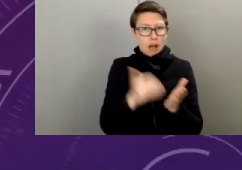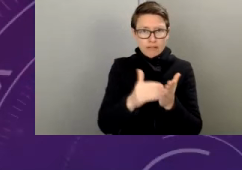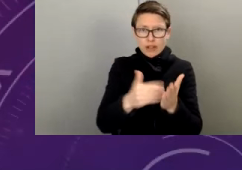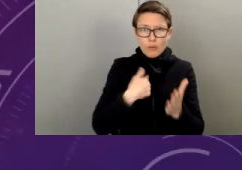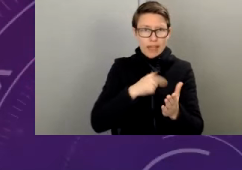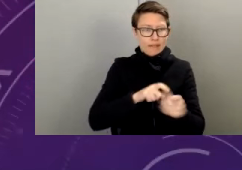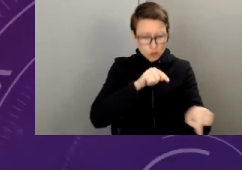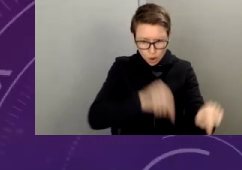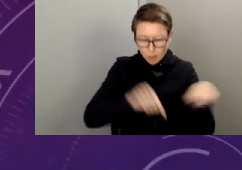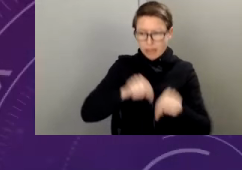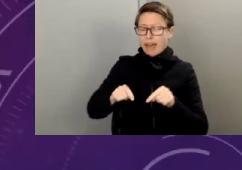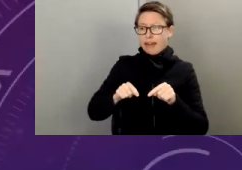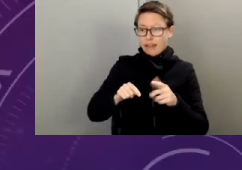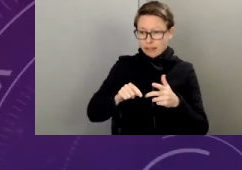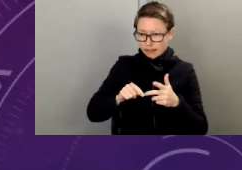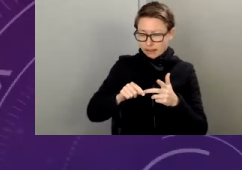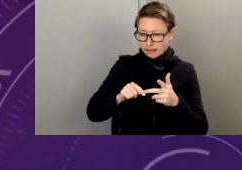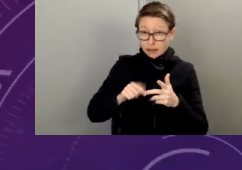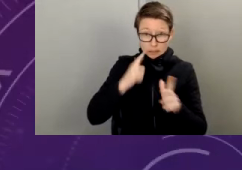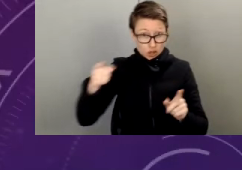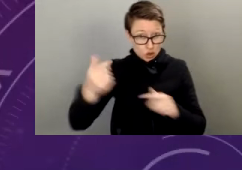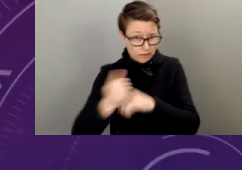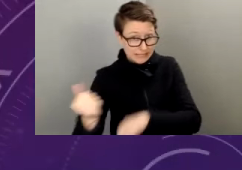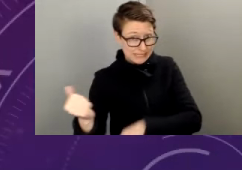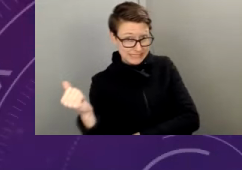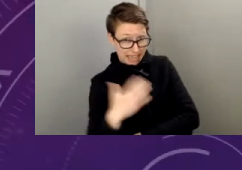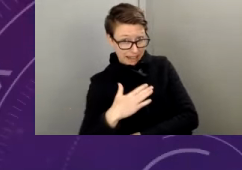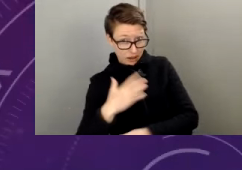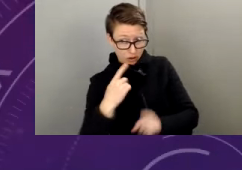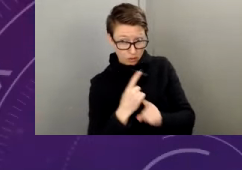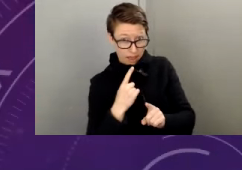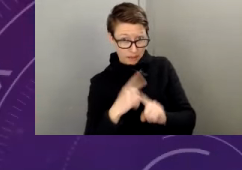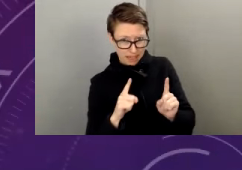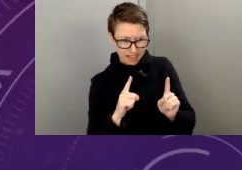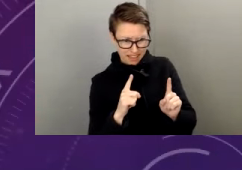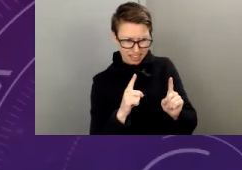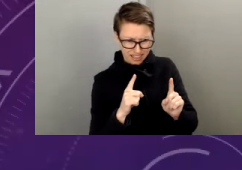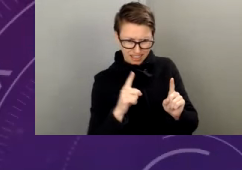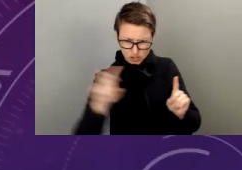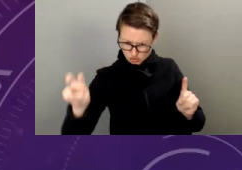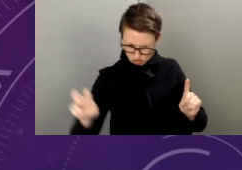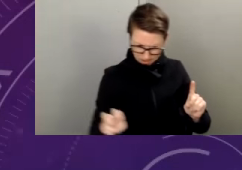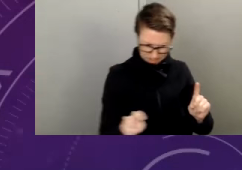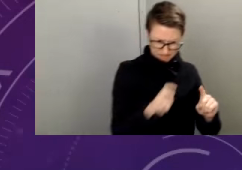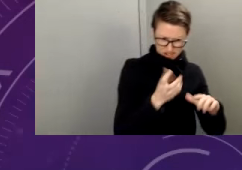and whatnot, because you sent it correctly, but something got deleted on in the transfer and please make sure